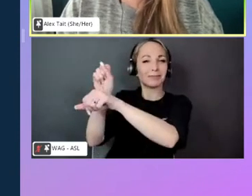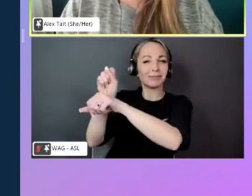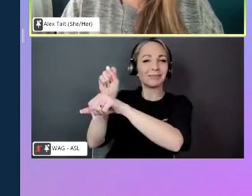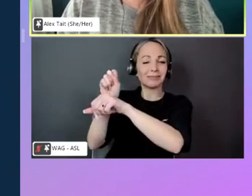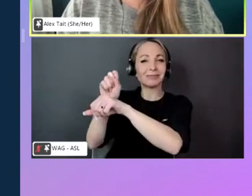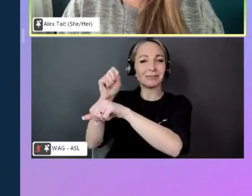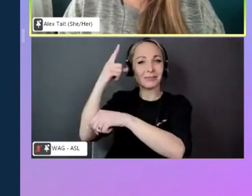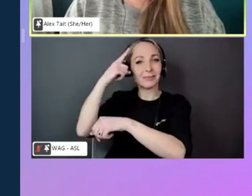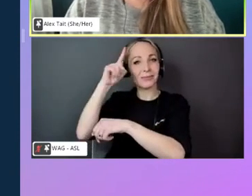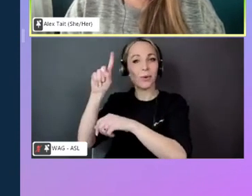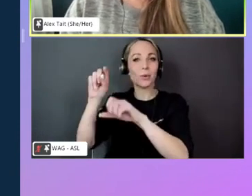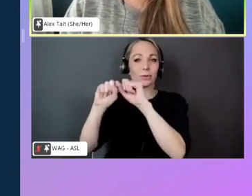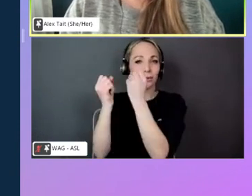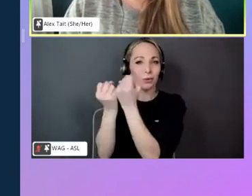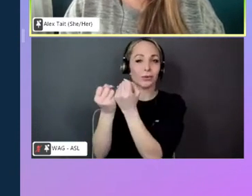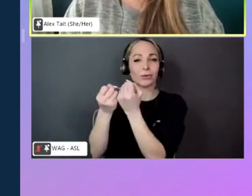over 65. This is according to